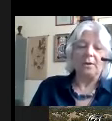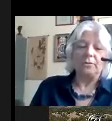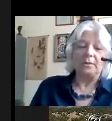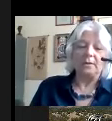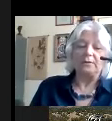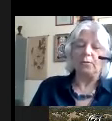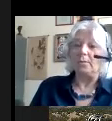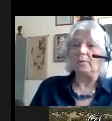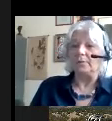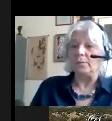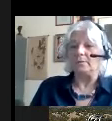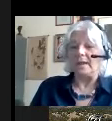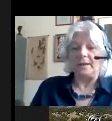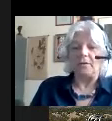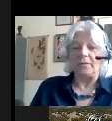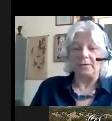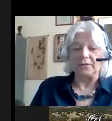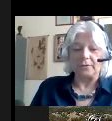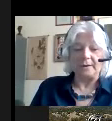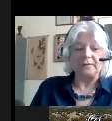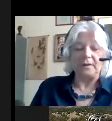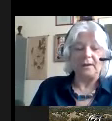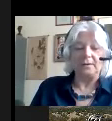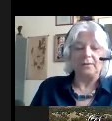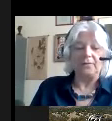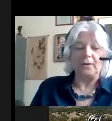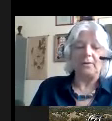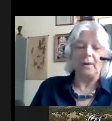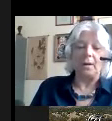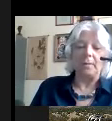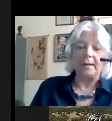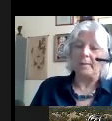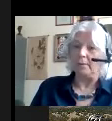country that these criminals were taking over our streets, and fear of young black males in